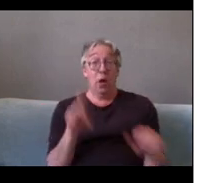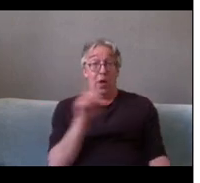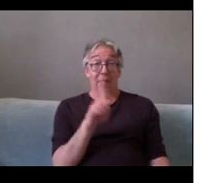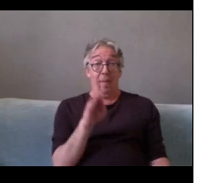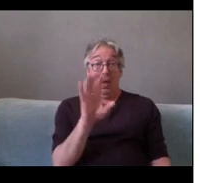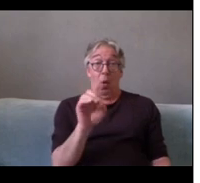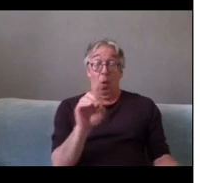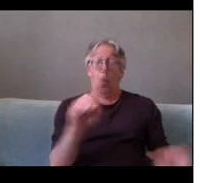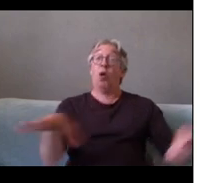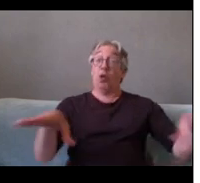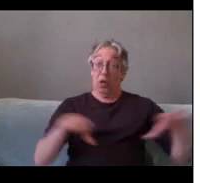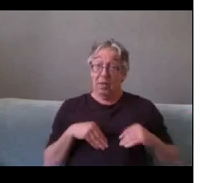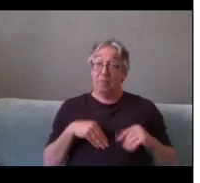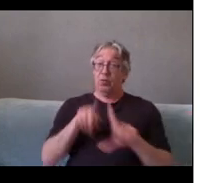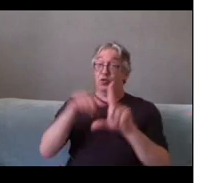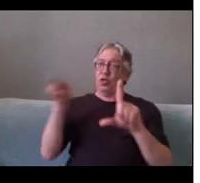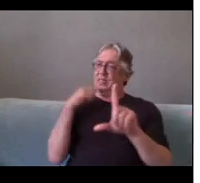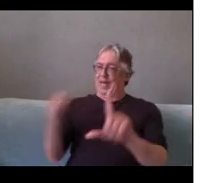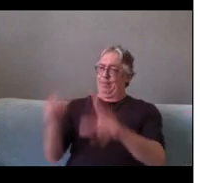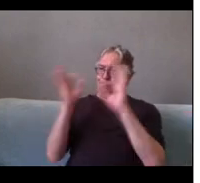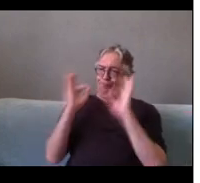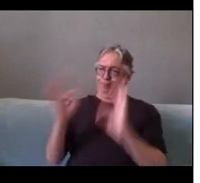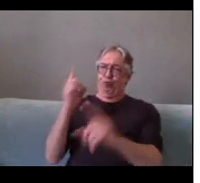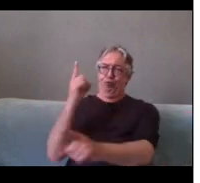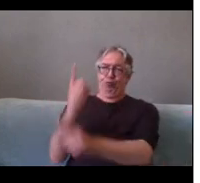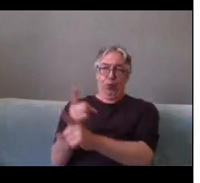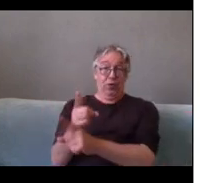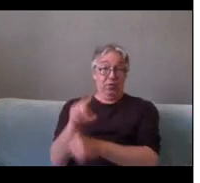at your country and global level? And the second one is: